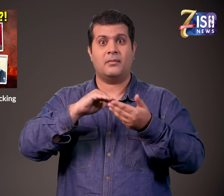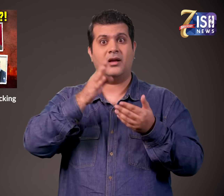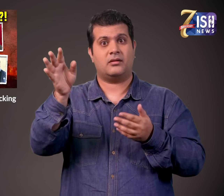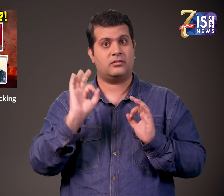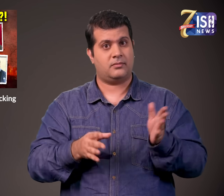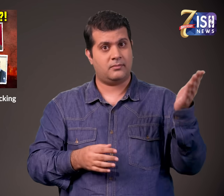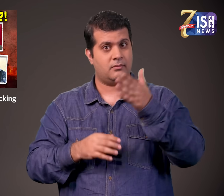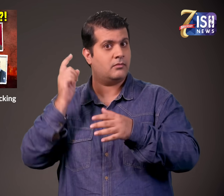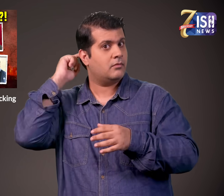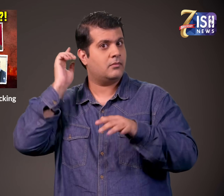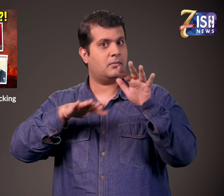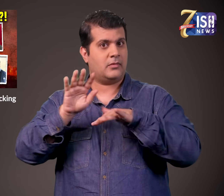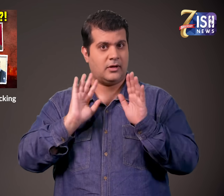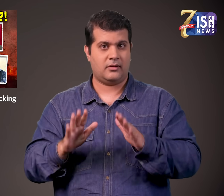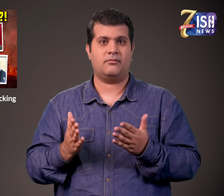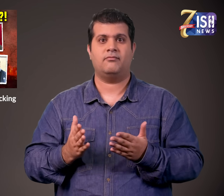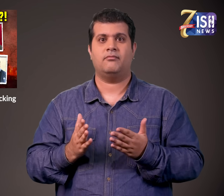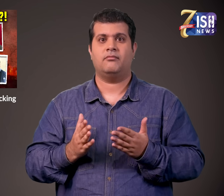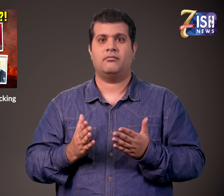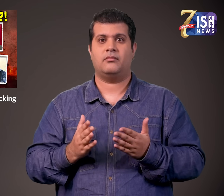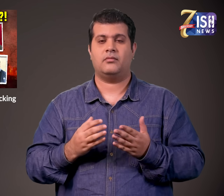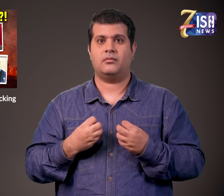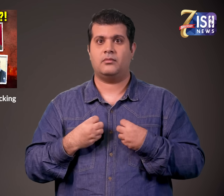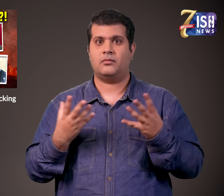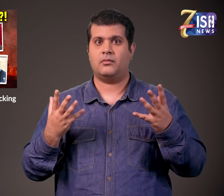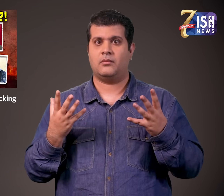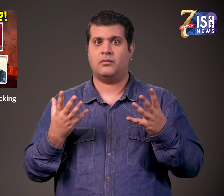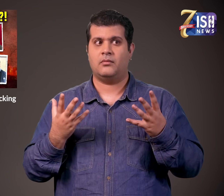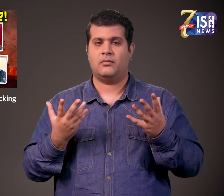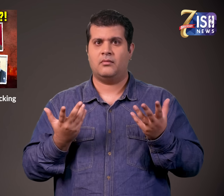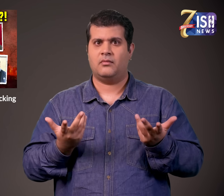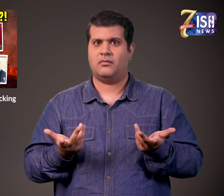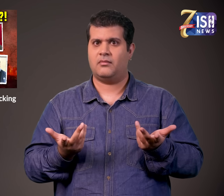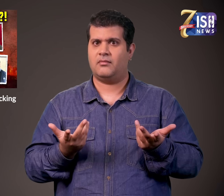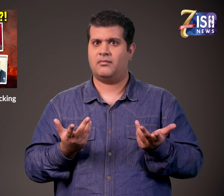The meeting was held under the guise of Dr. Adeel’s wedding, shockingly.